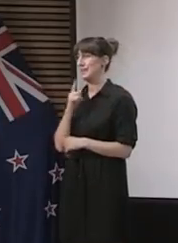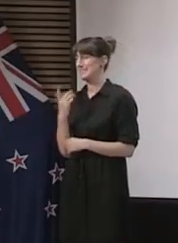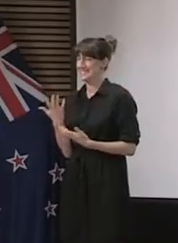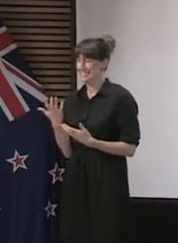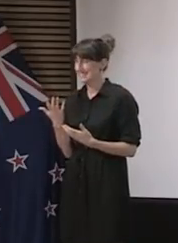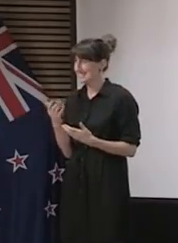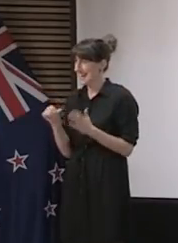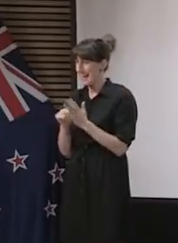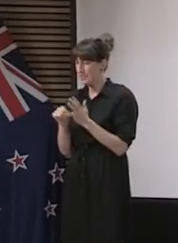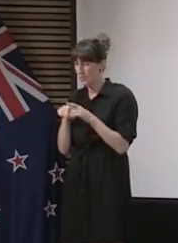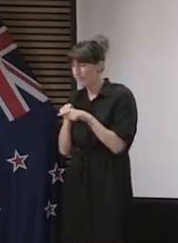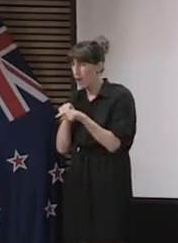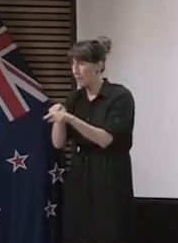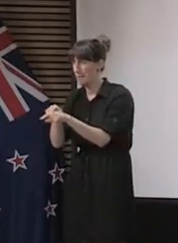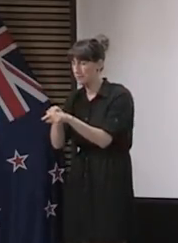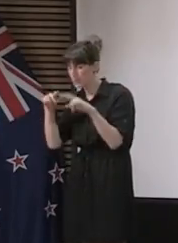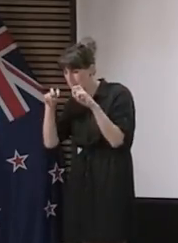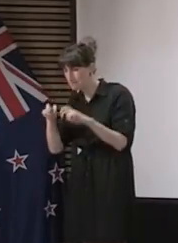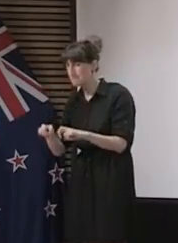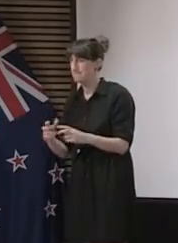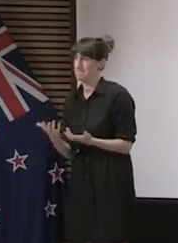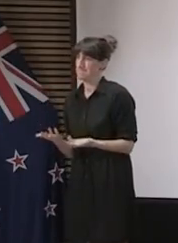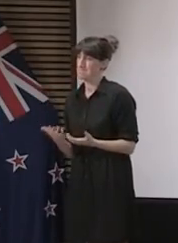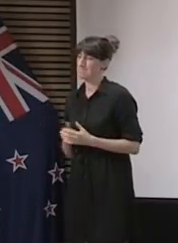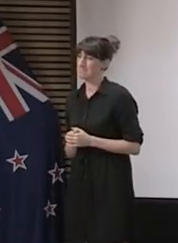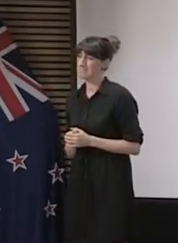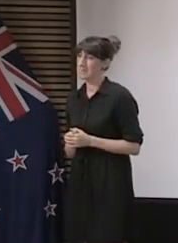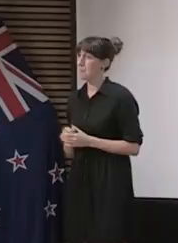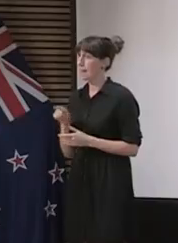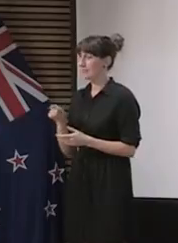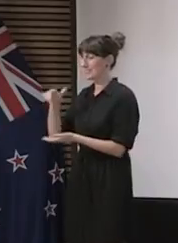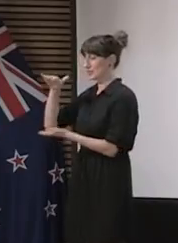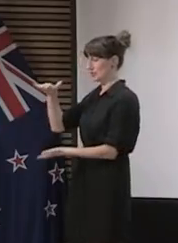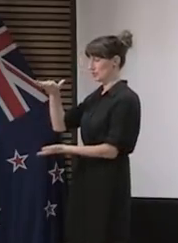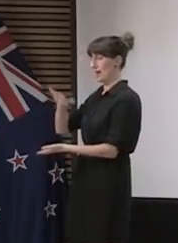in thosecircumstances but we do nothave an issue with the stockof PPE.